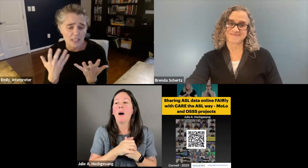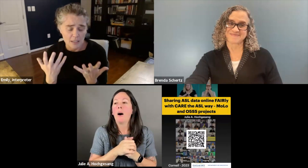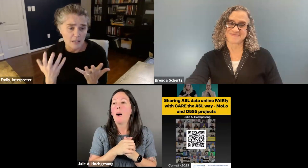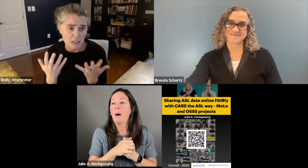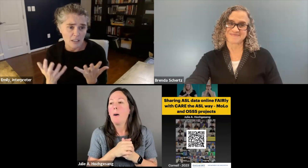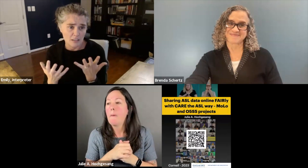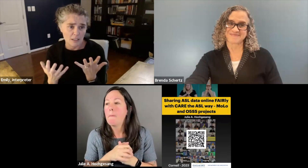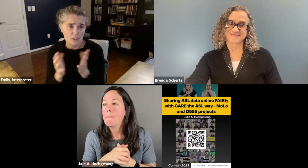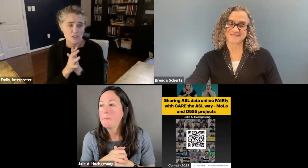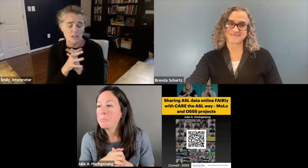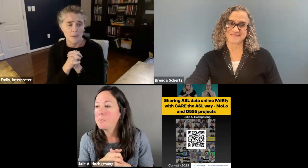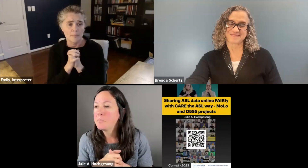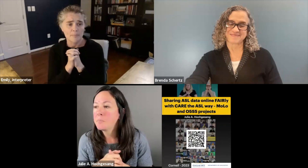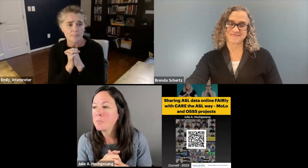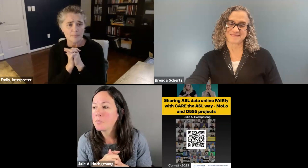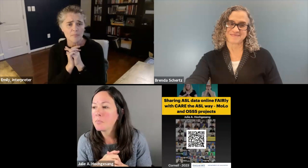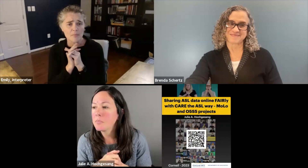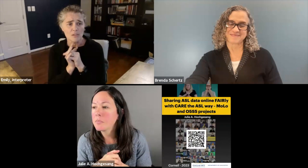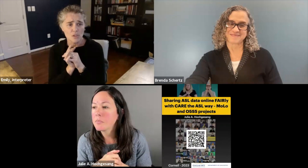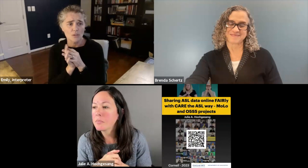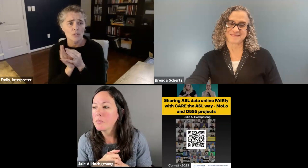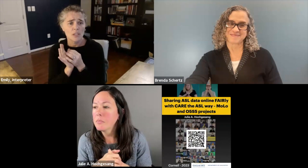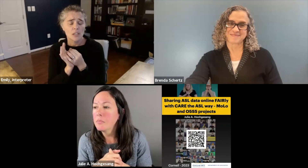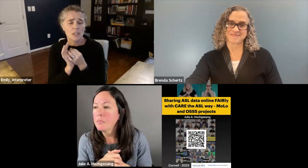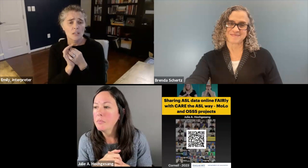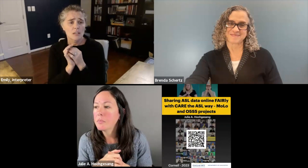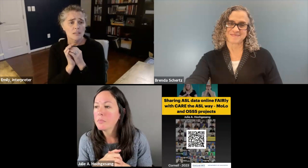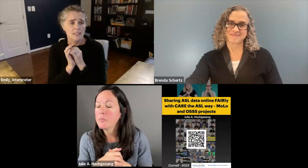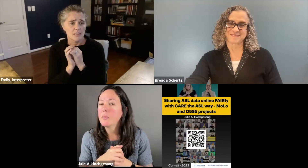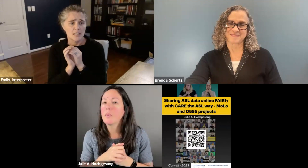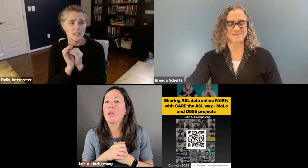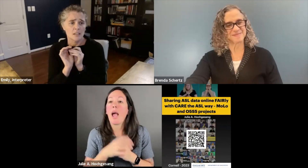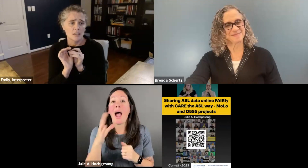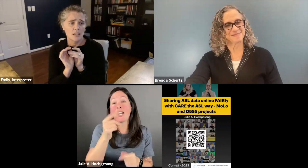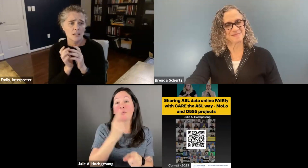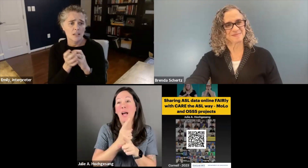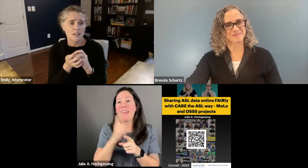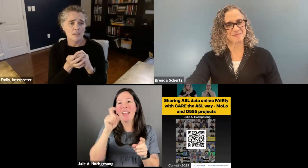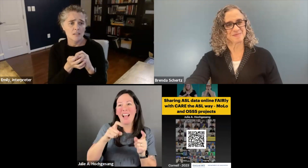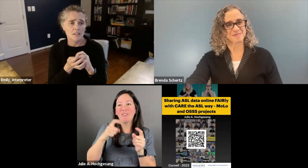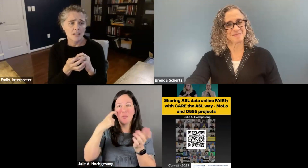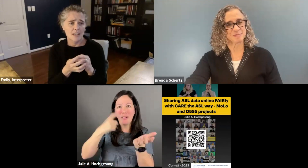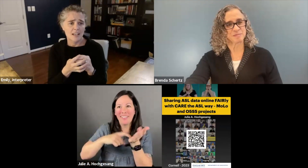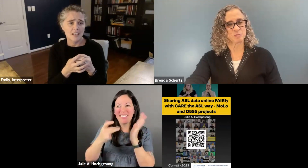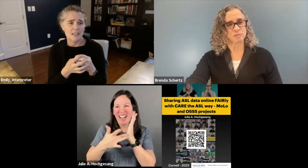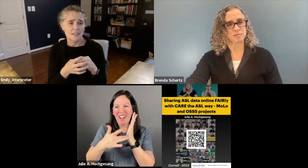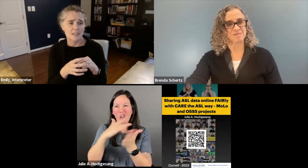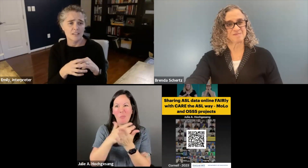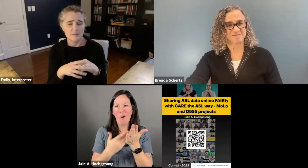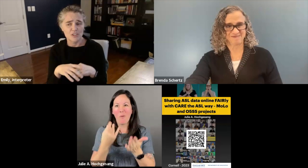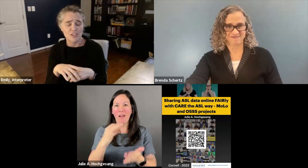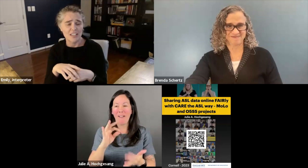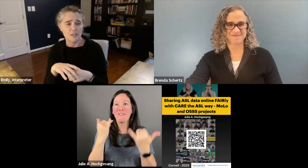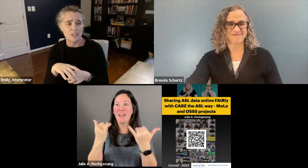at look at our language so let's see the I'm just looking at the question